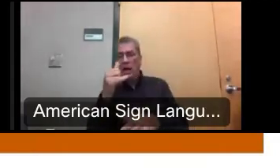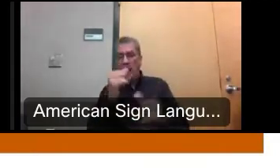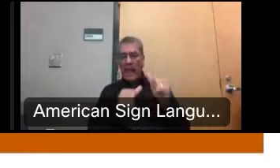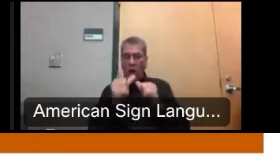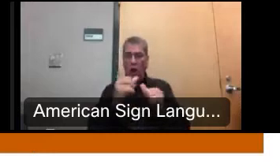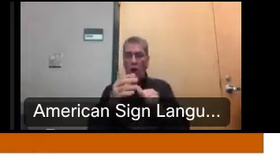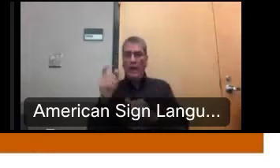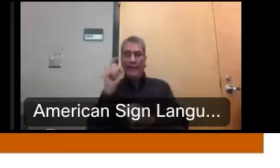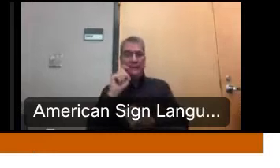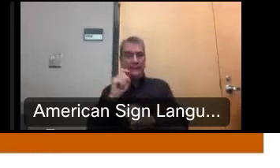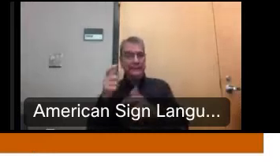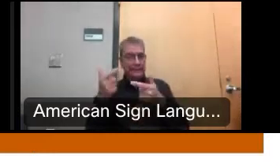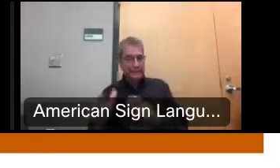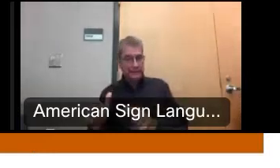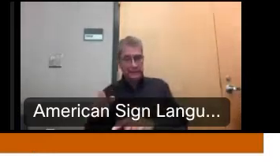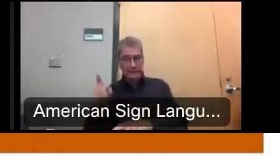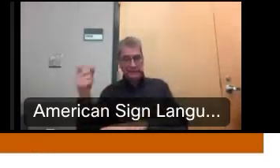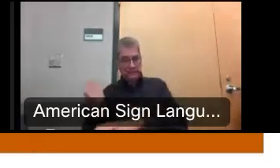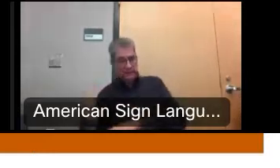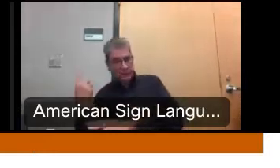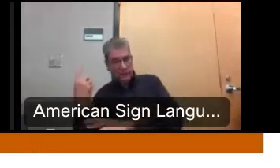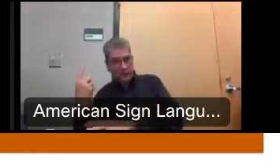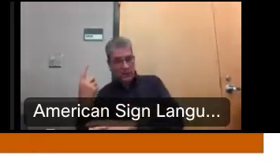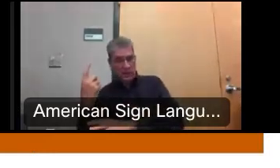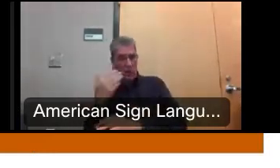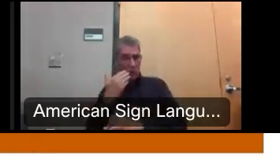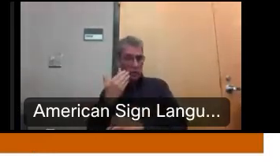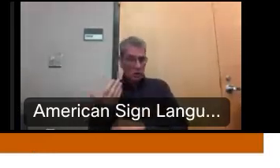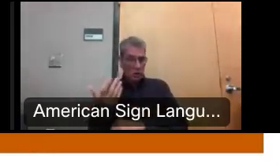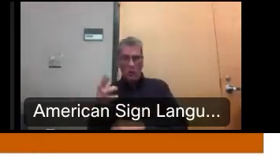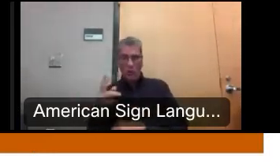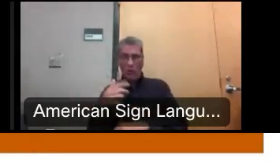Is that good? This person gets it or is that I am now scared of this person that that's